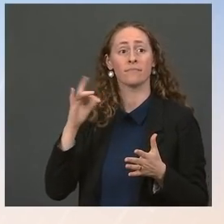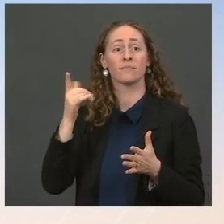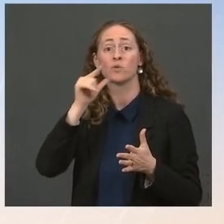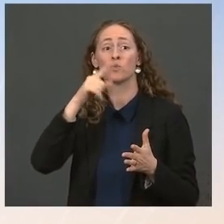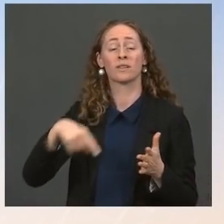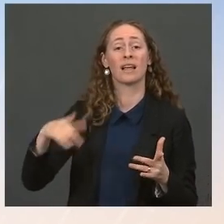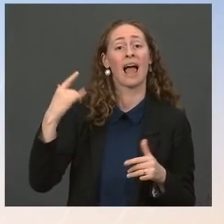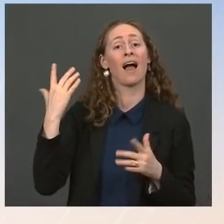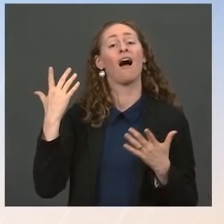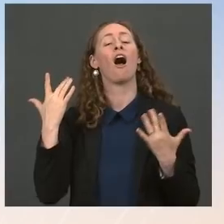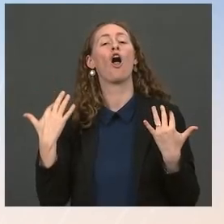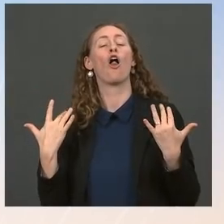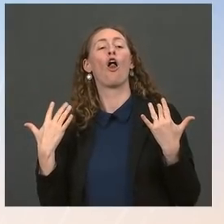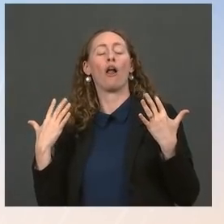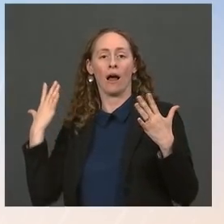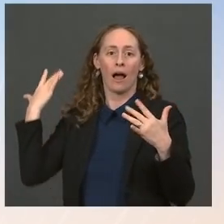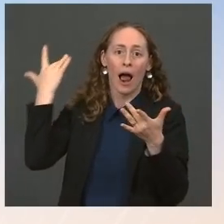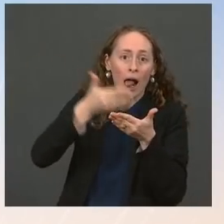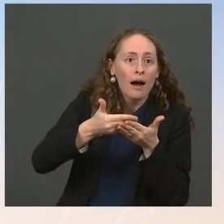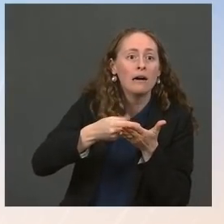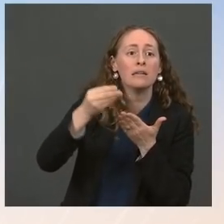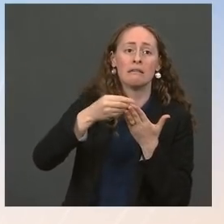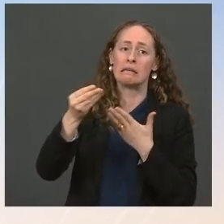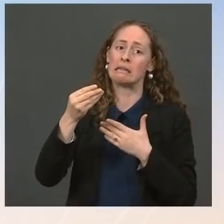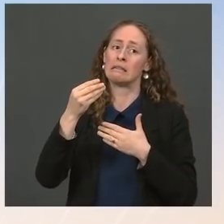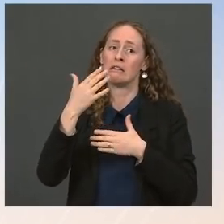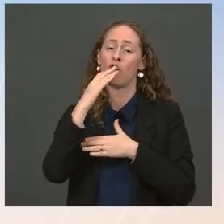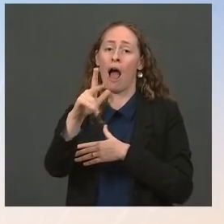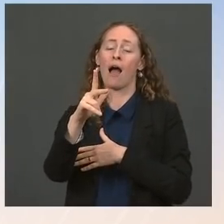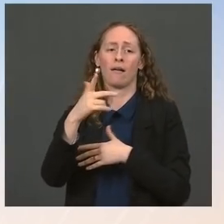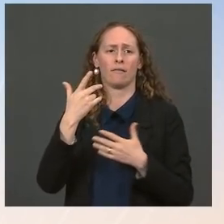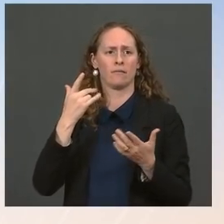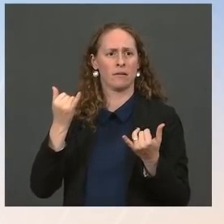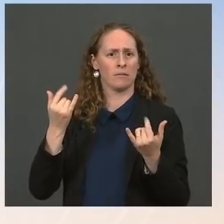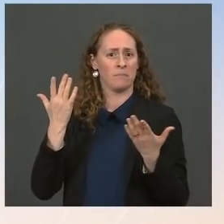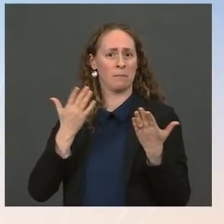be isolated shortages of goods in the coming months." So, can you give us a realistic breakdown